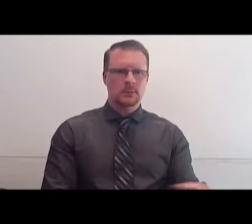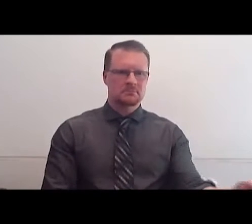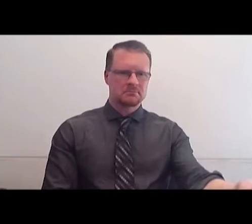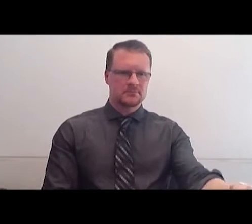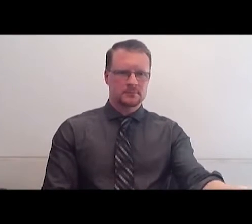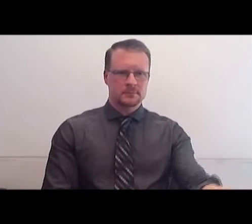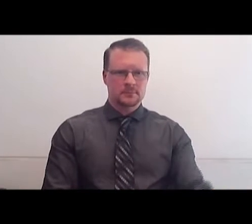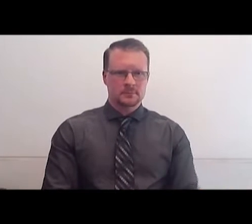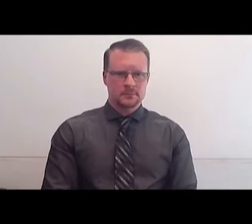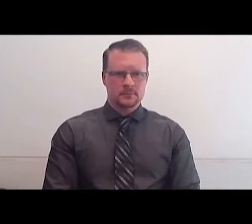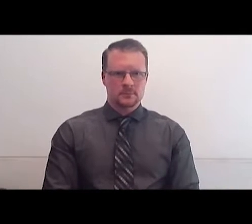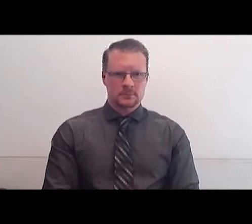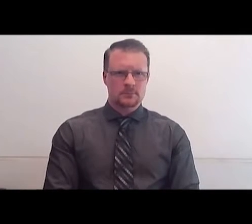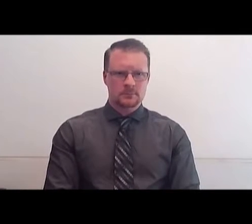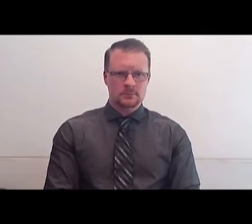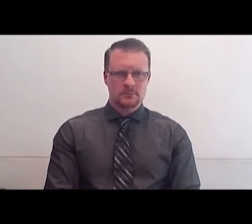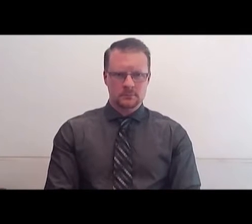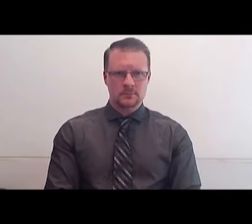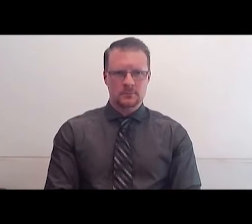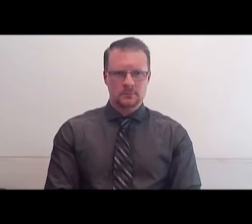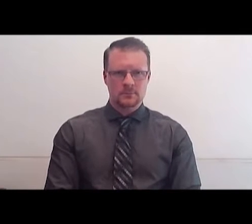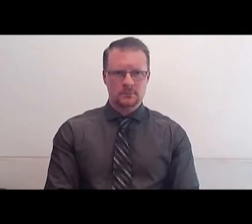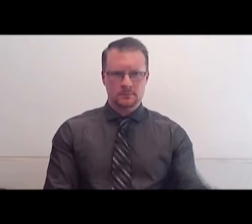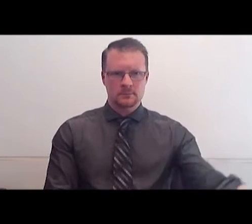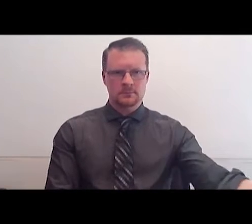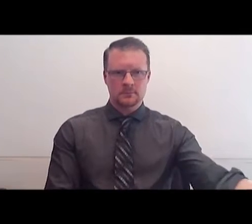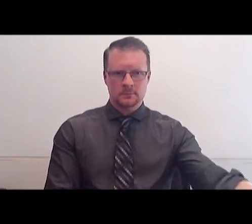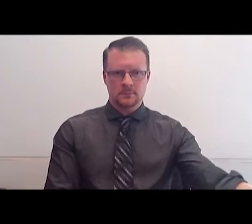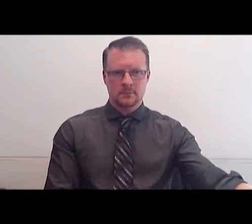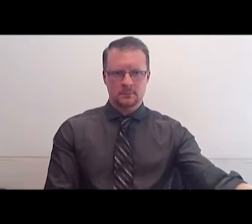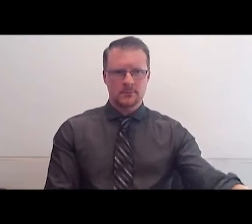and they developed this definition that I'm gonna let you read.